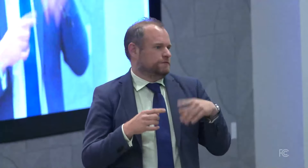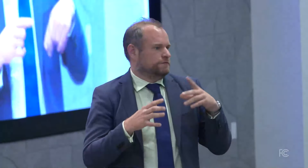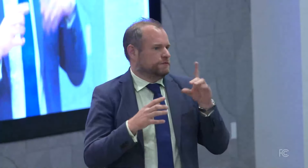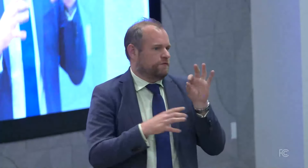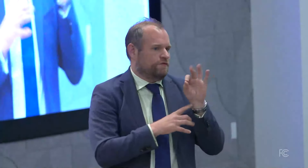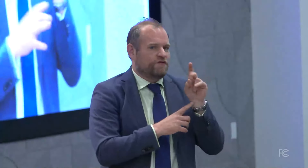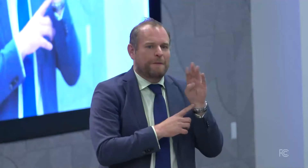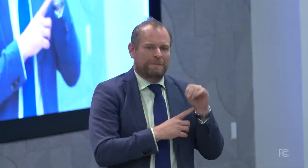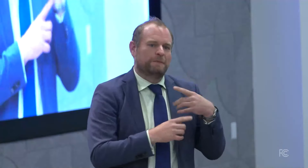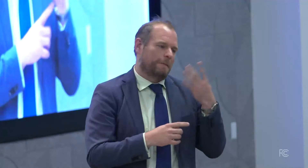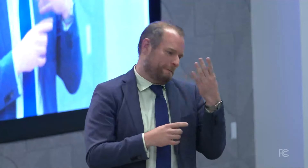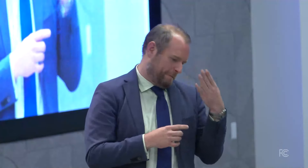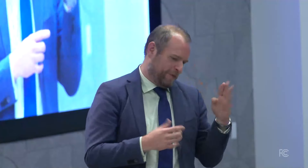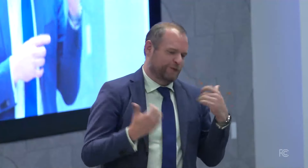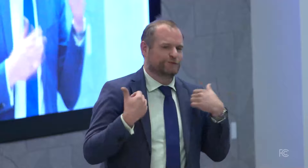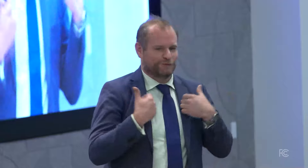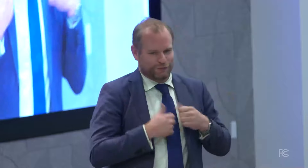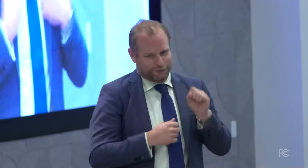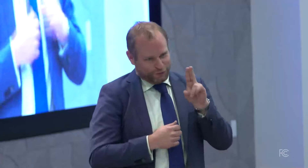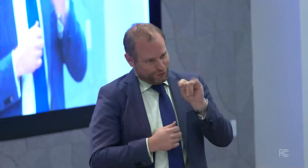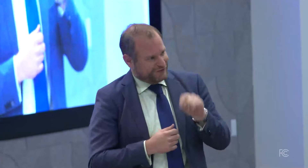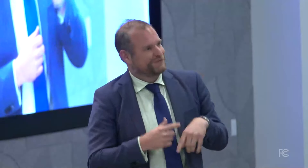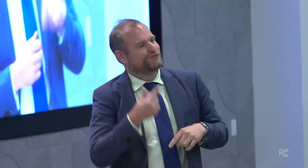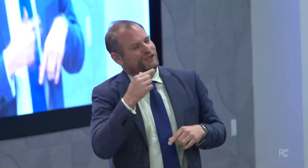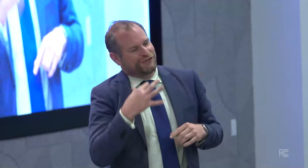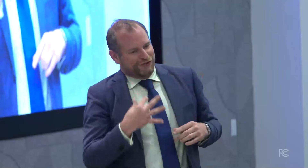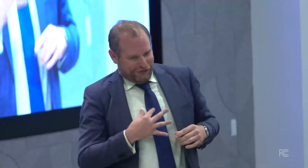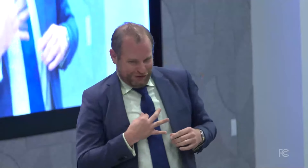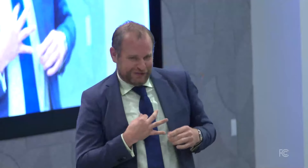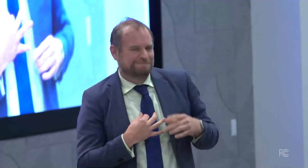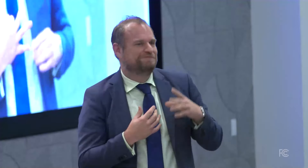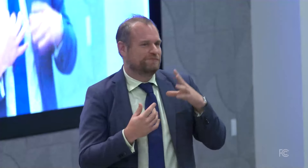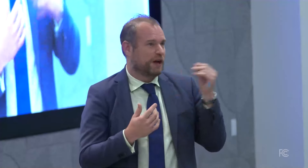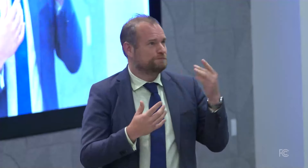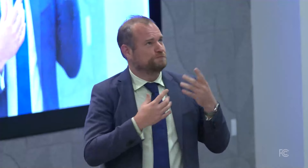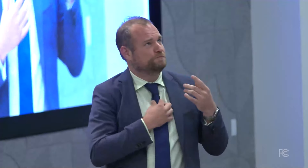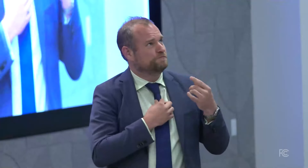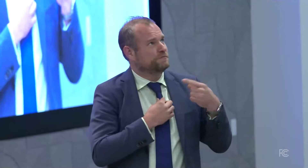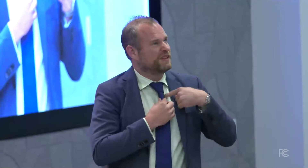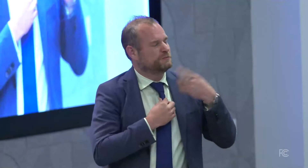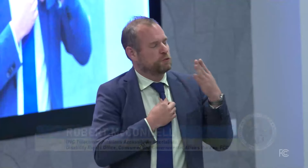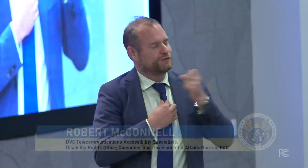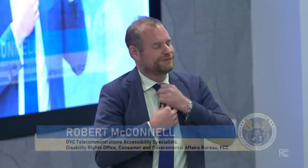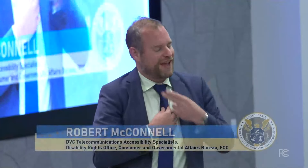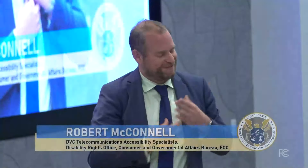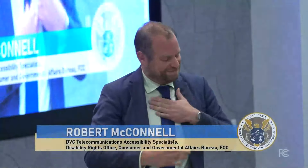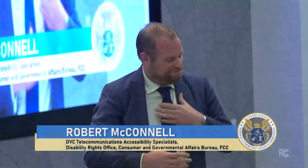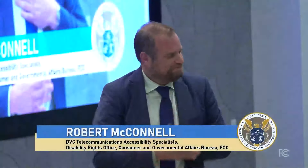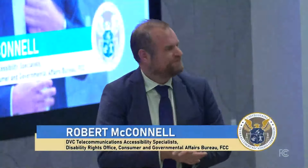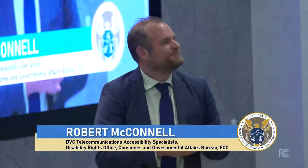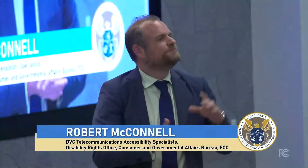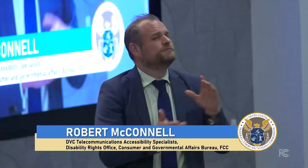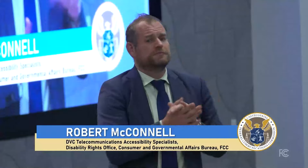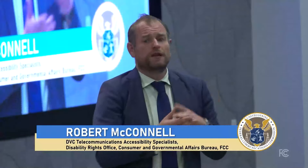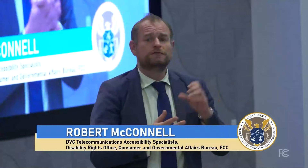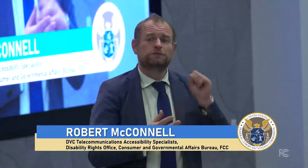ROBERT MCCONNELL: HELLO, EVERYONE, I'M ROBERT MCCONNELL TELECOMMUNICATIONS ACCESS SPECIALIST WITH THE